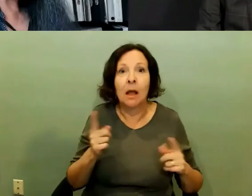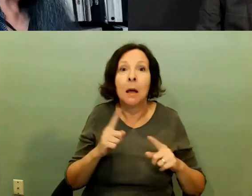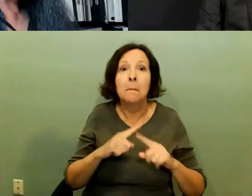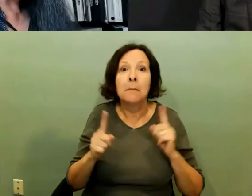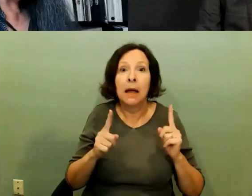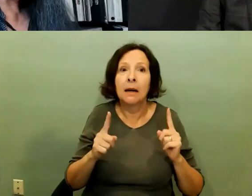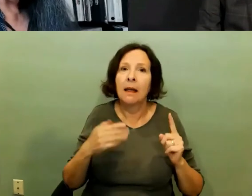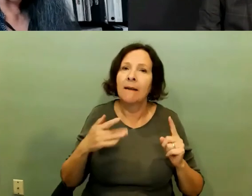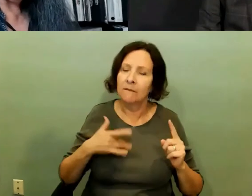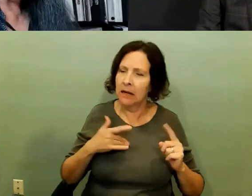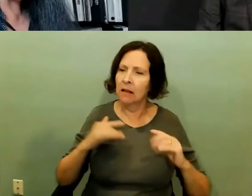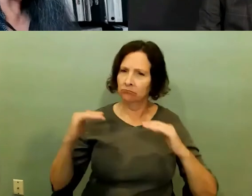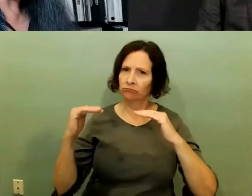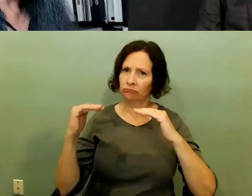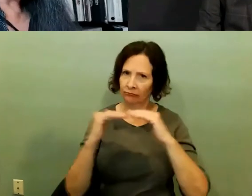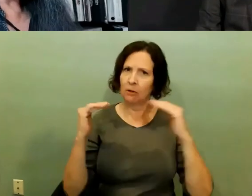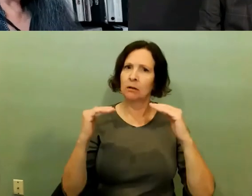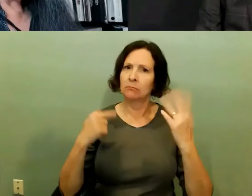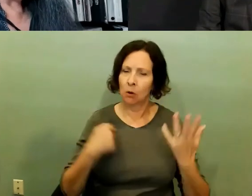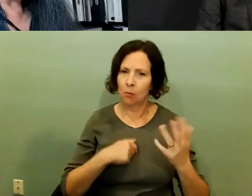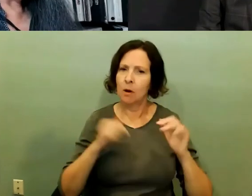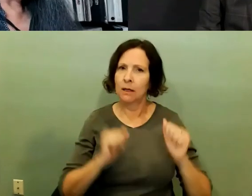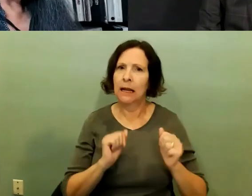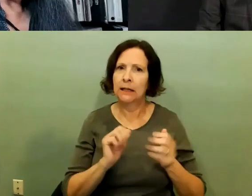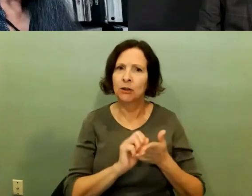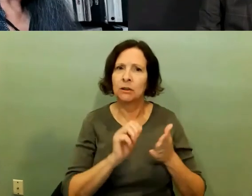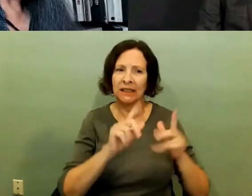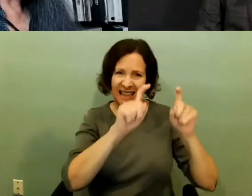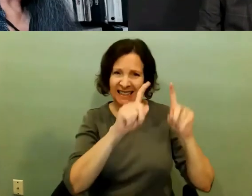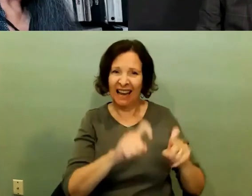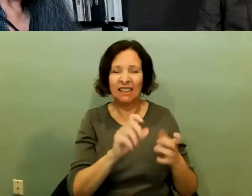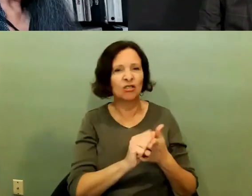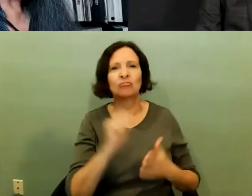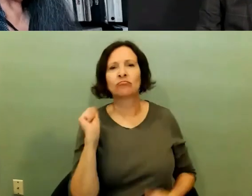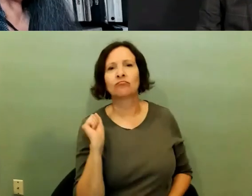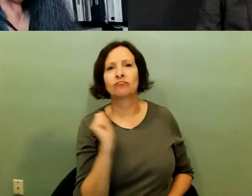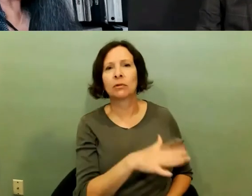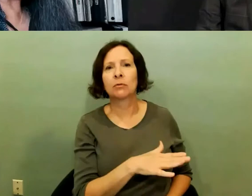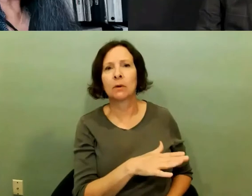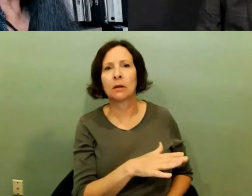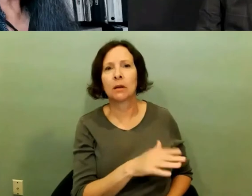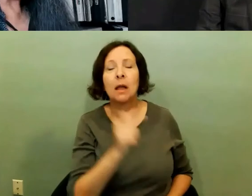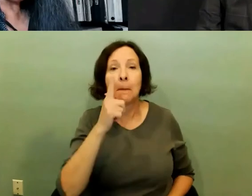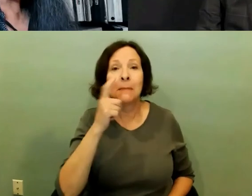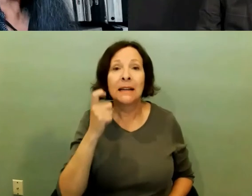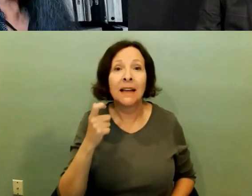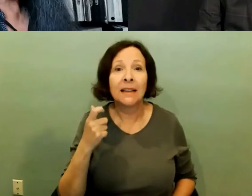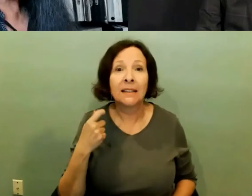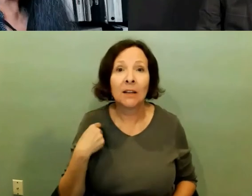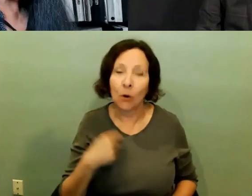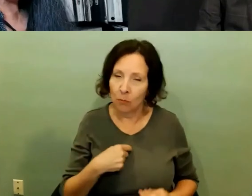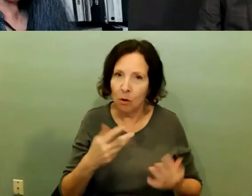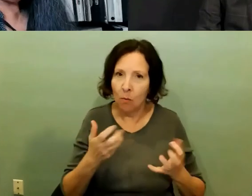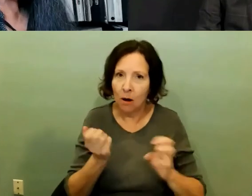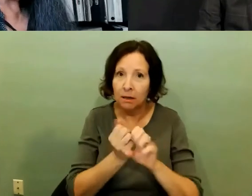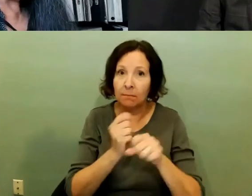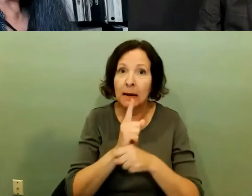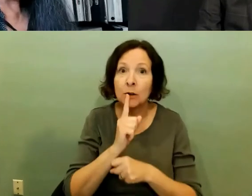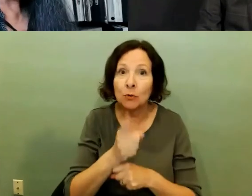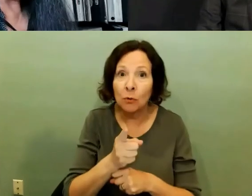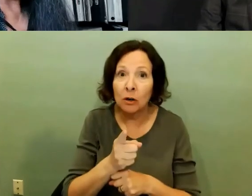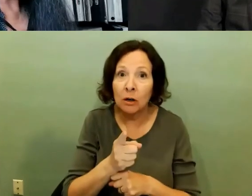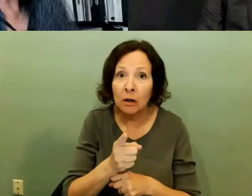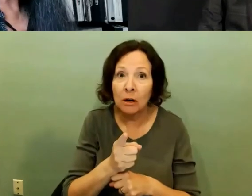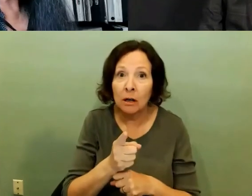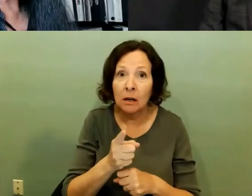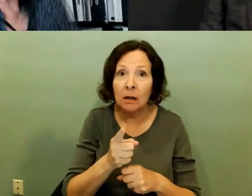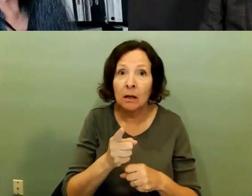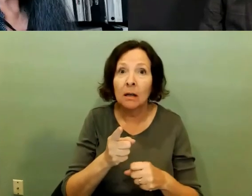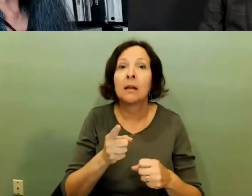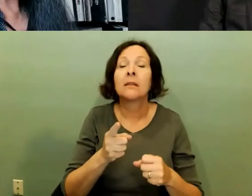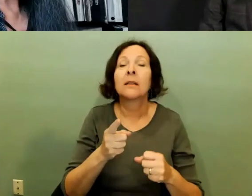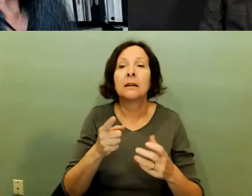there is no way that we could ensure integrity and, test optional would have been unequal.